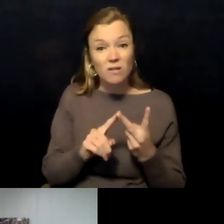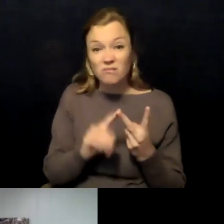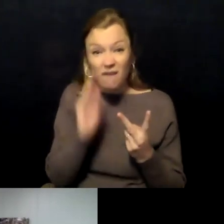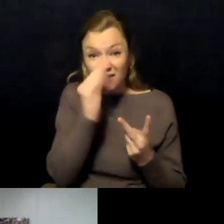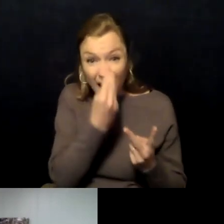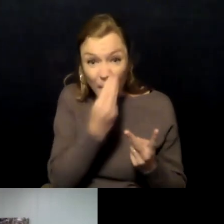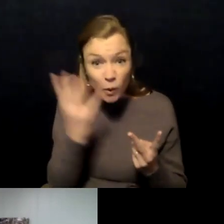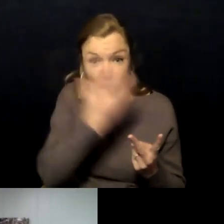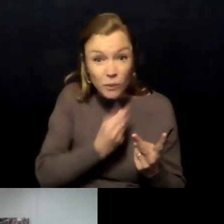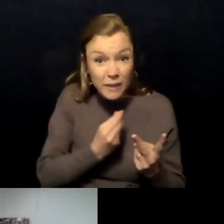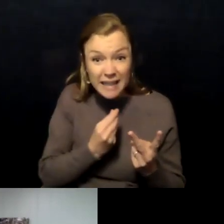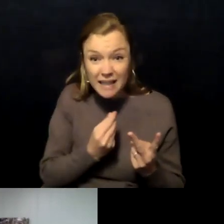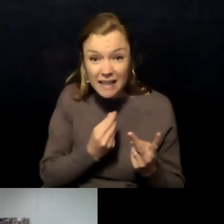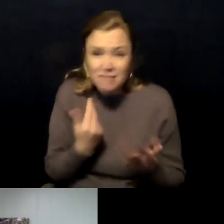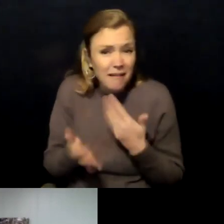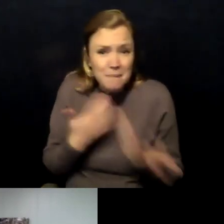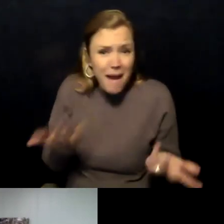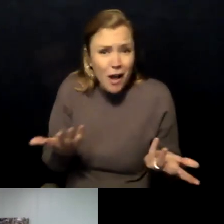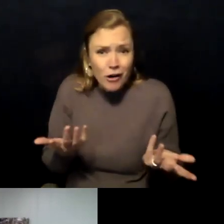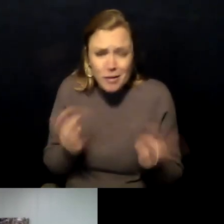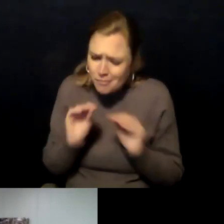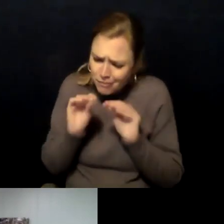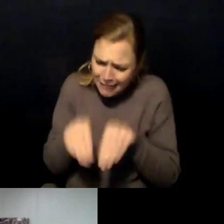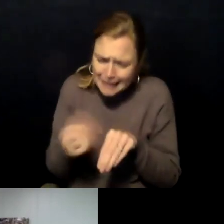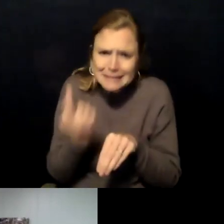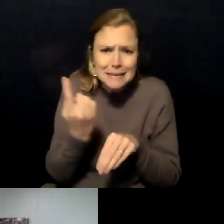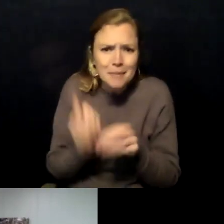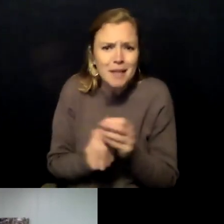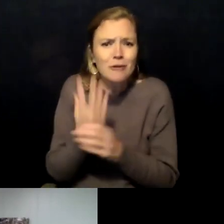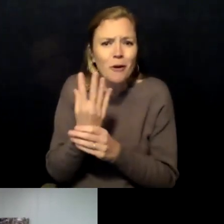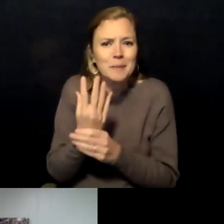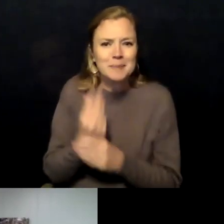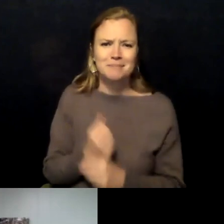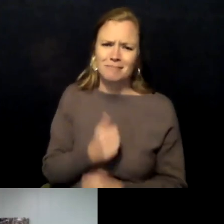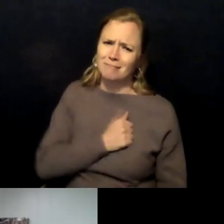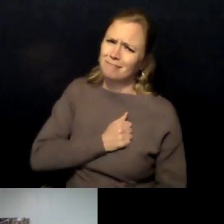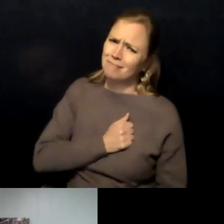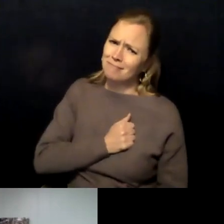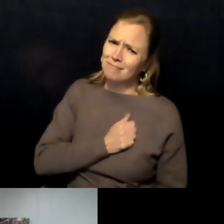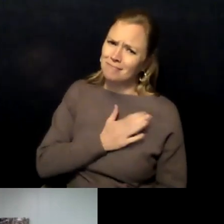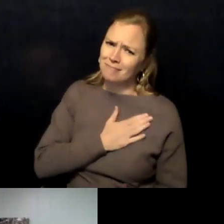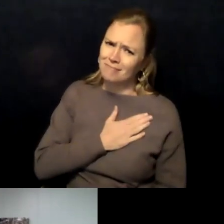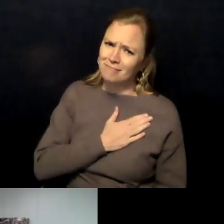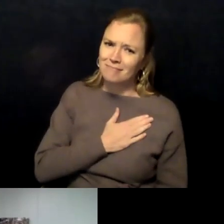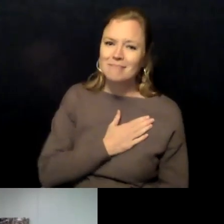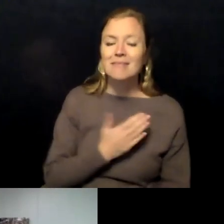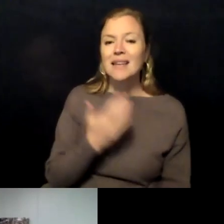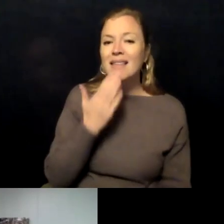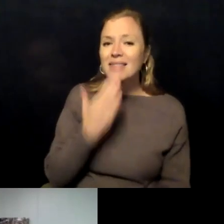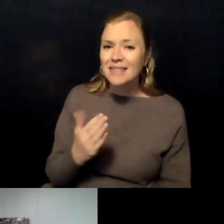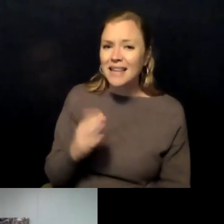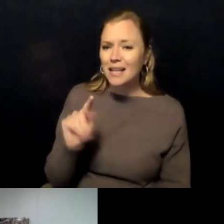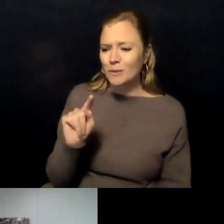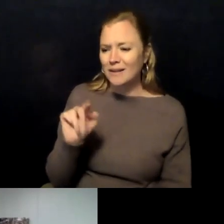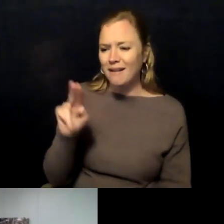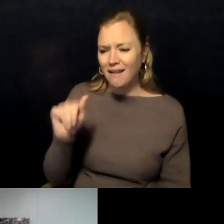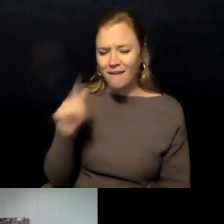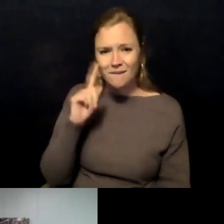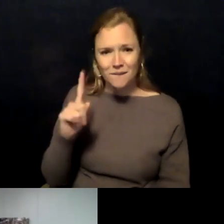all good. [Shellie] I love that. Tina, thank you so much for joining us today for the "Wild Side of STEAM!"